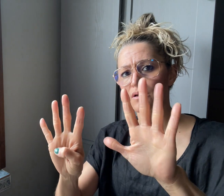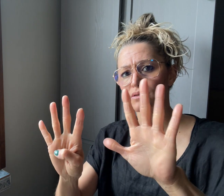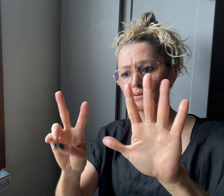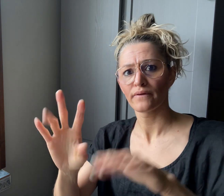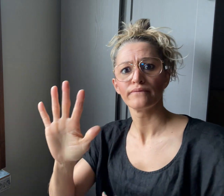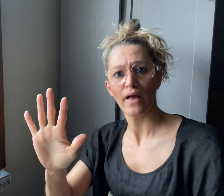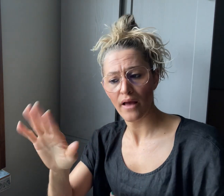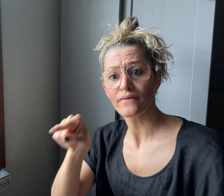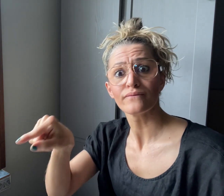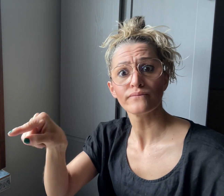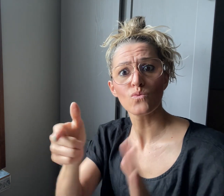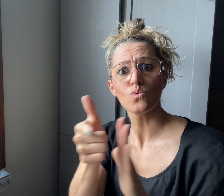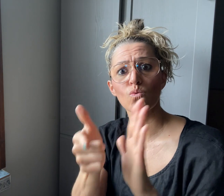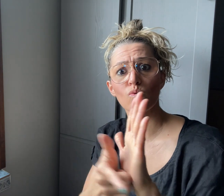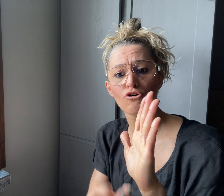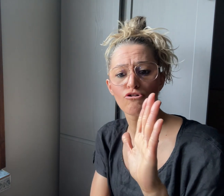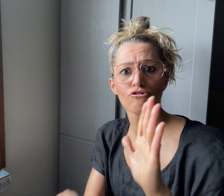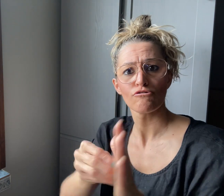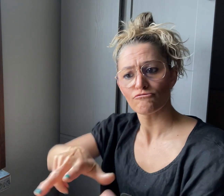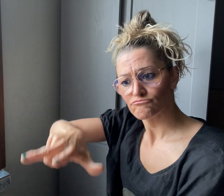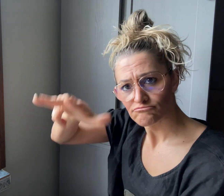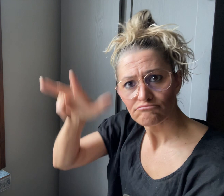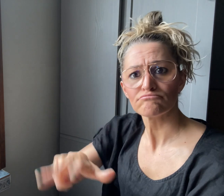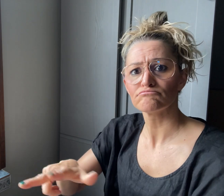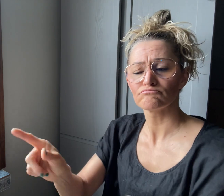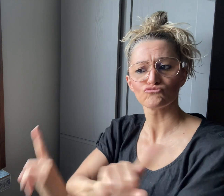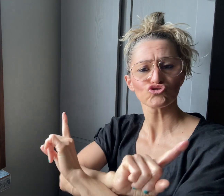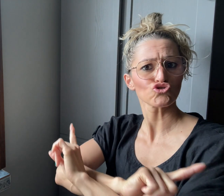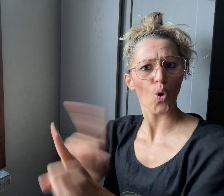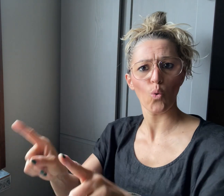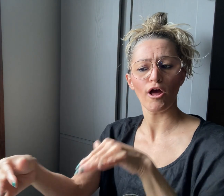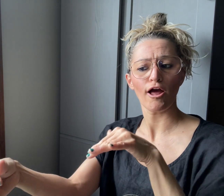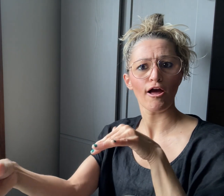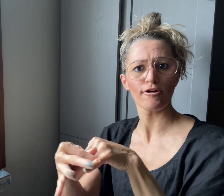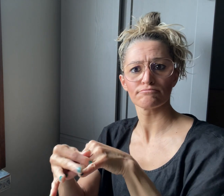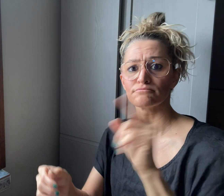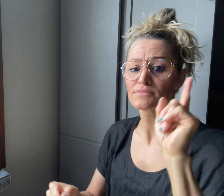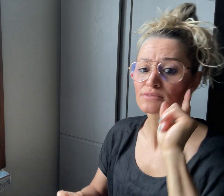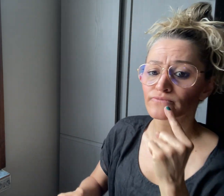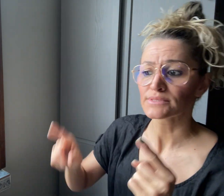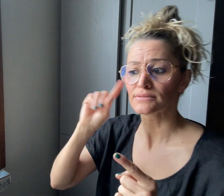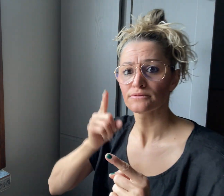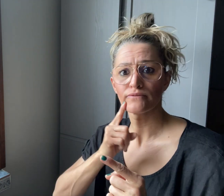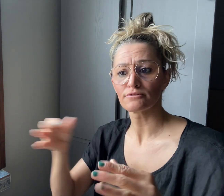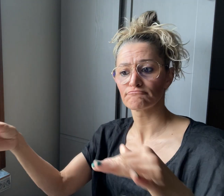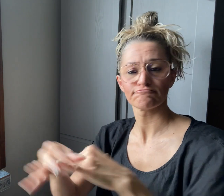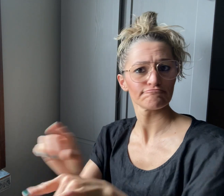passed prohibiting the marriage of Deaf people. The local